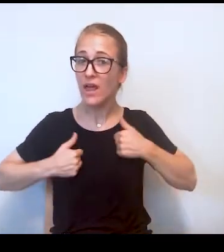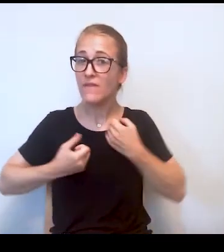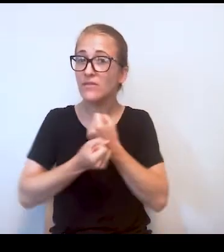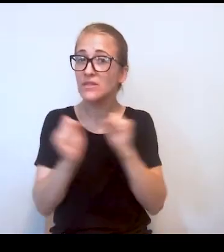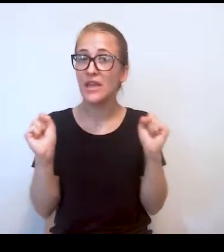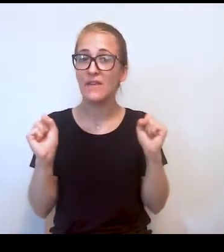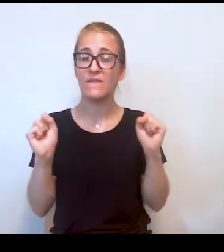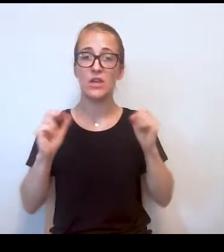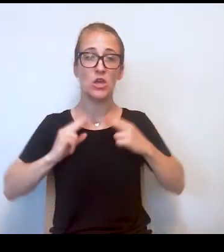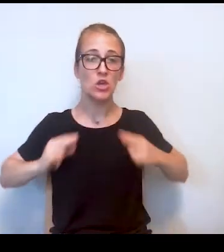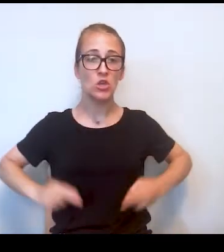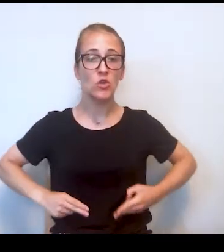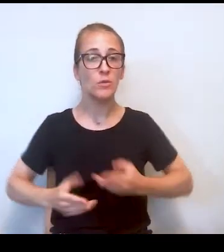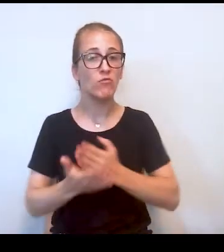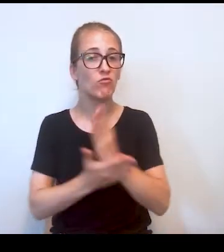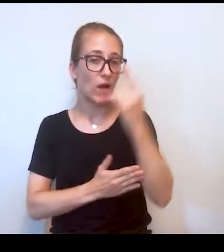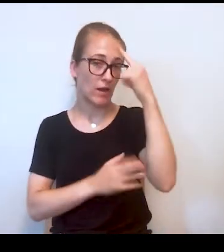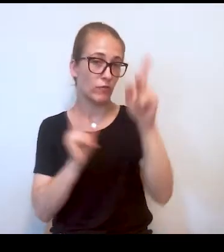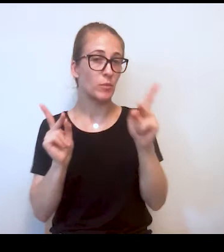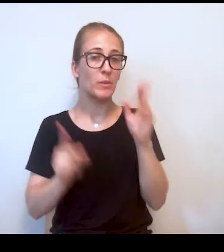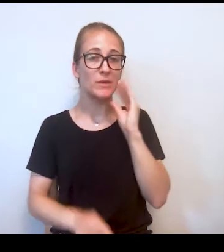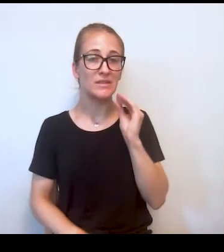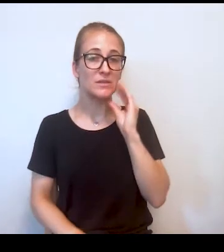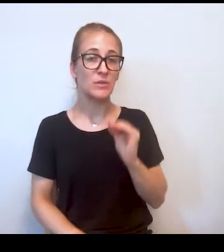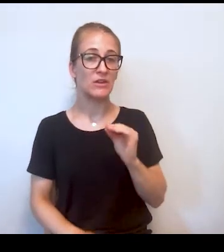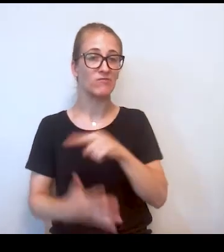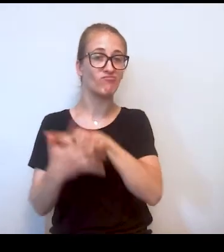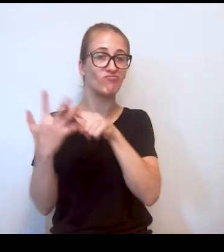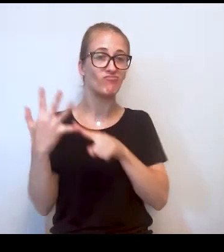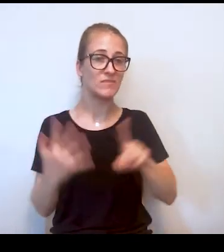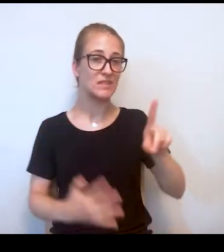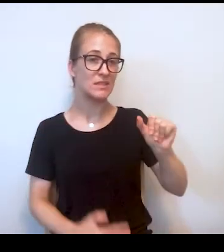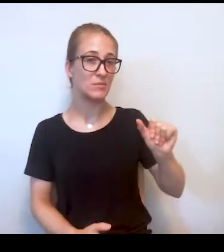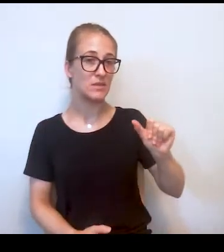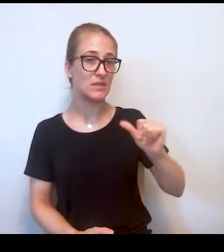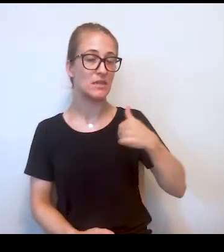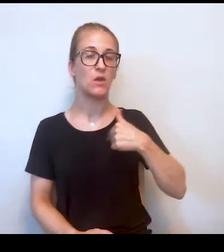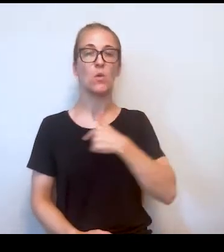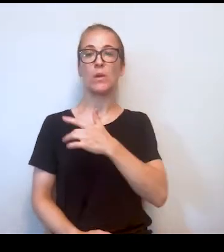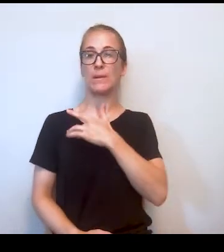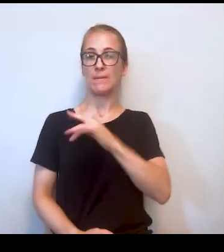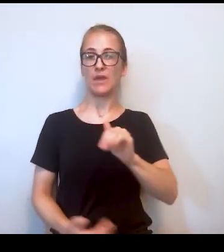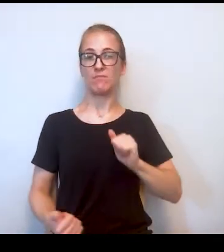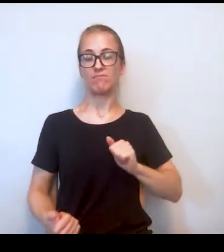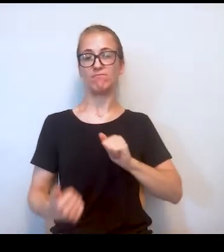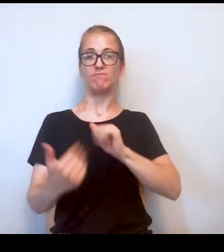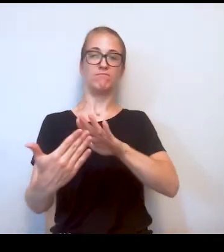So we often run into people maybe who are working more from the social model of disability